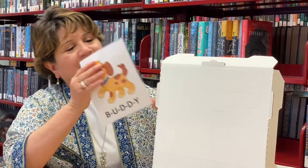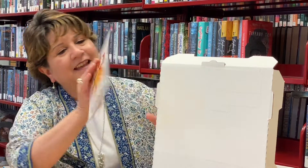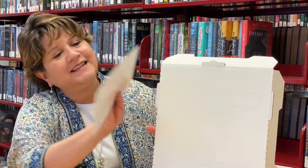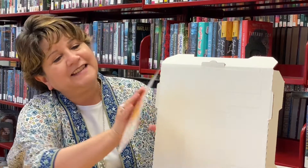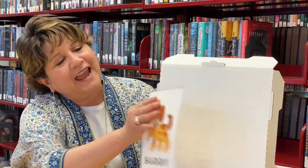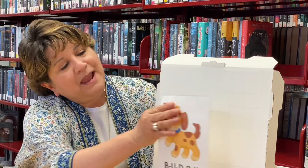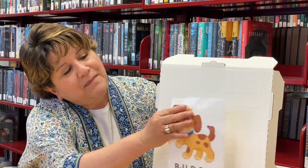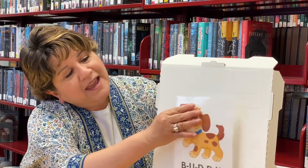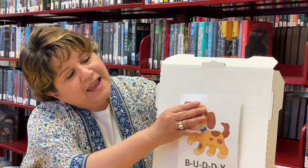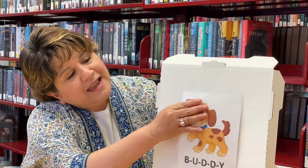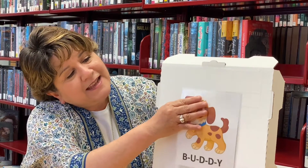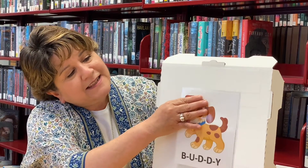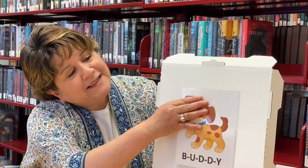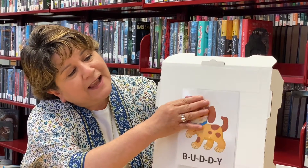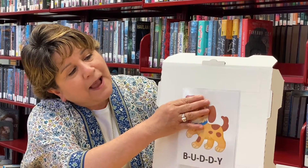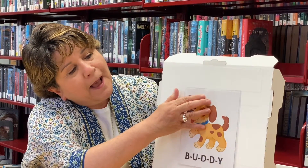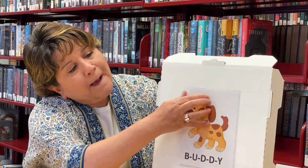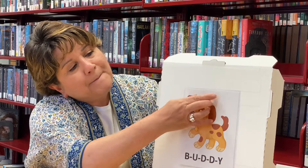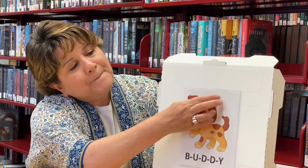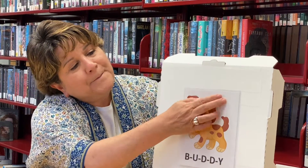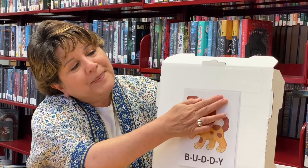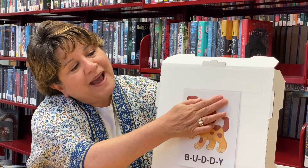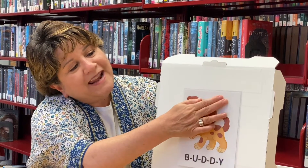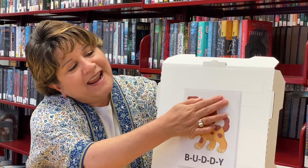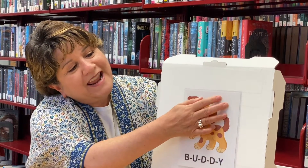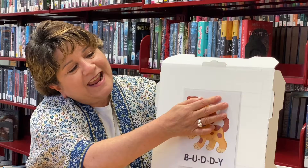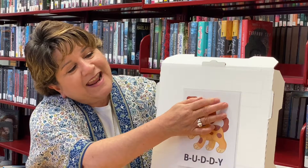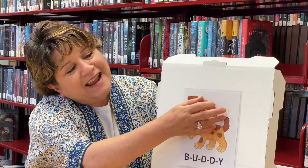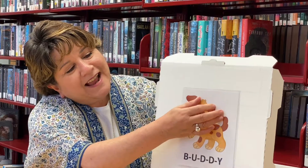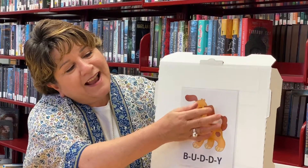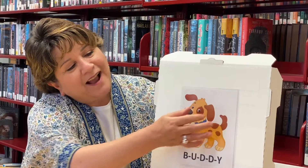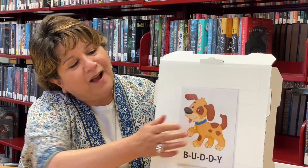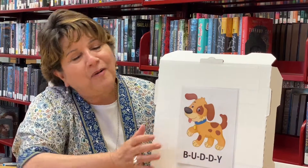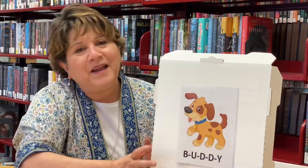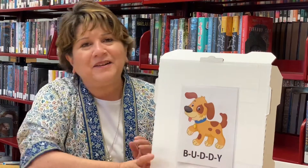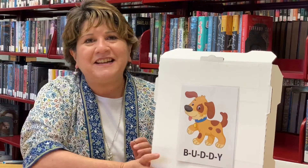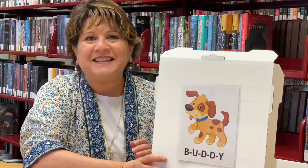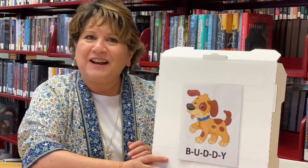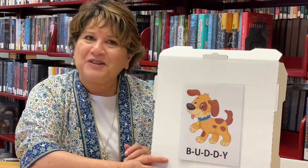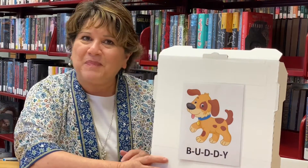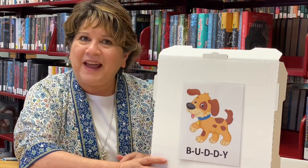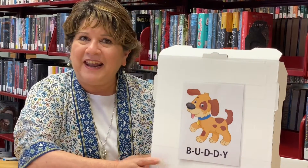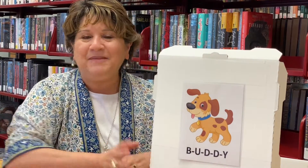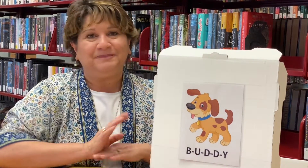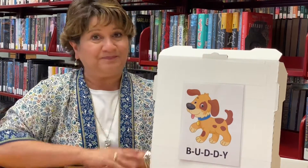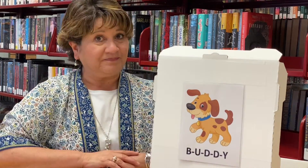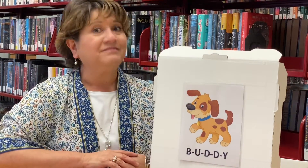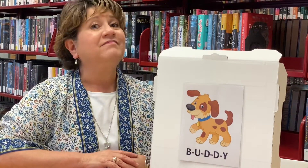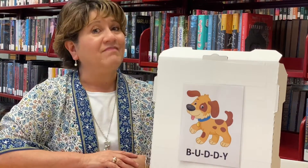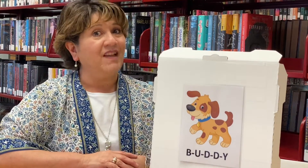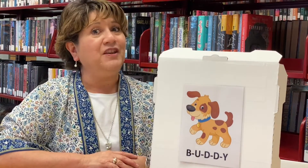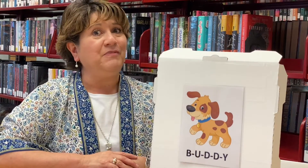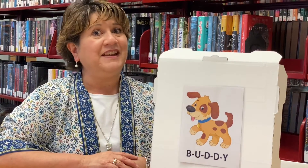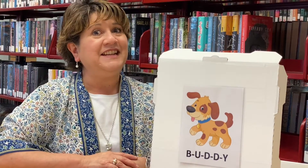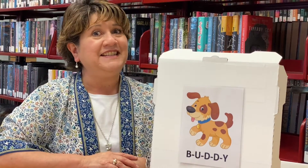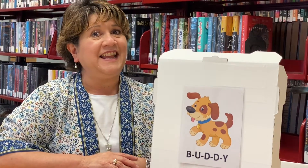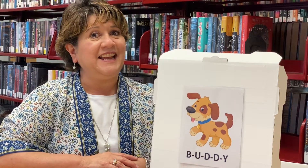His name is Buddy Oh my goodness, there's Buddy. Are you ready to sing?